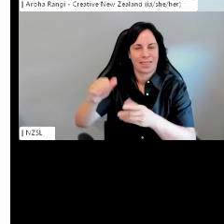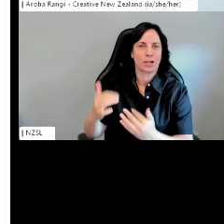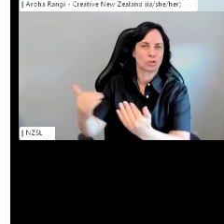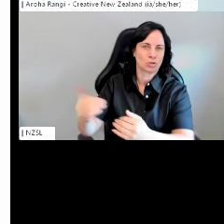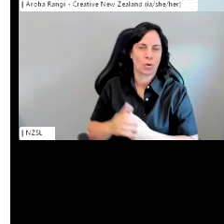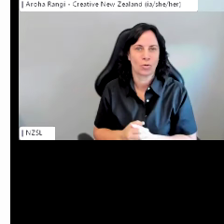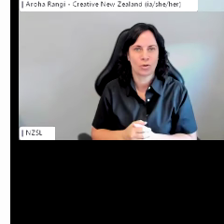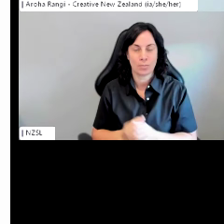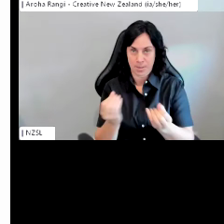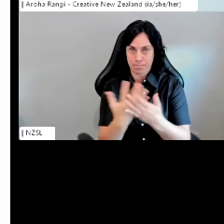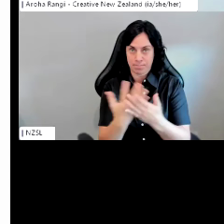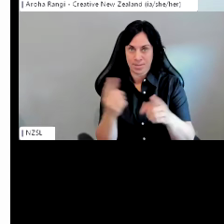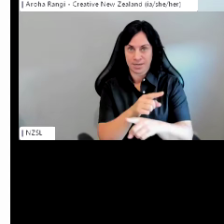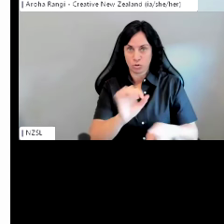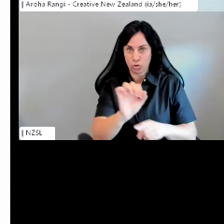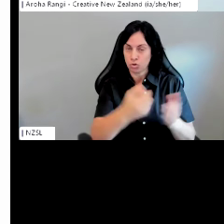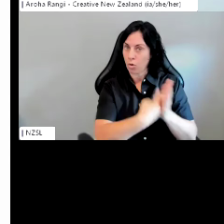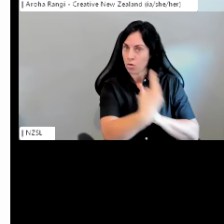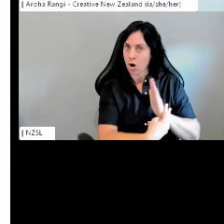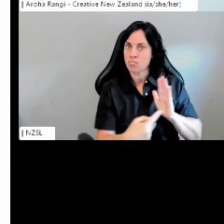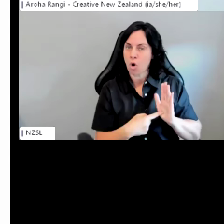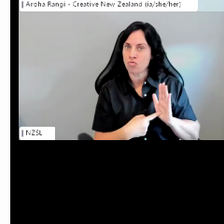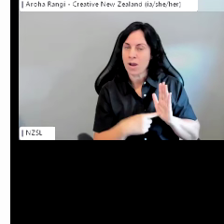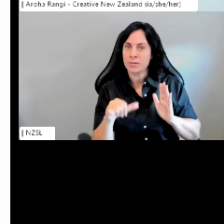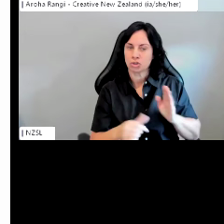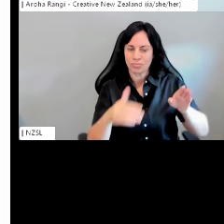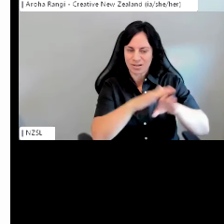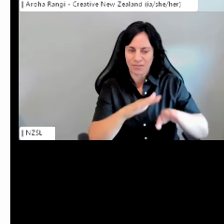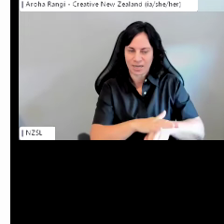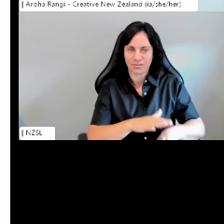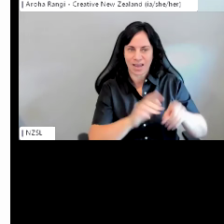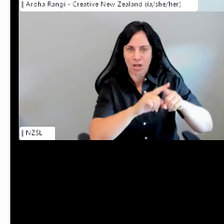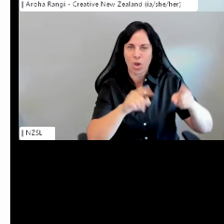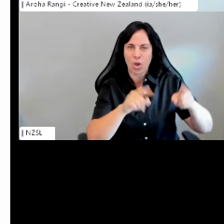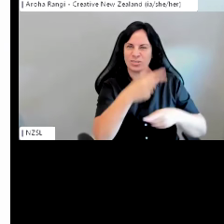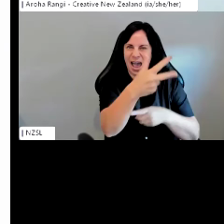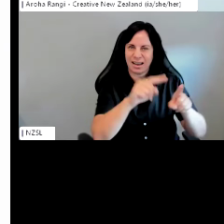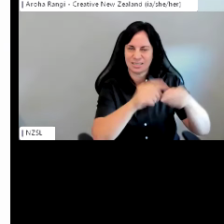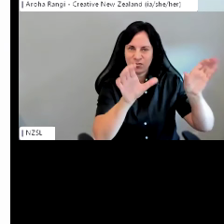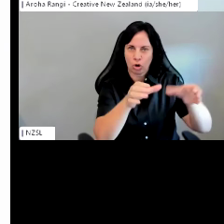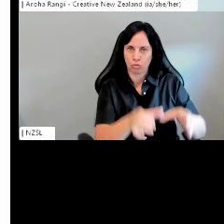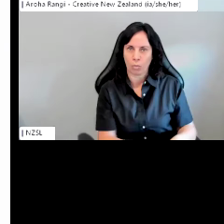somewhere in your program something for each of these groups and it's about deciding when you're